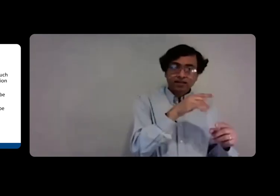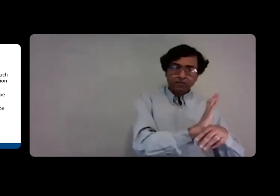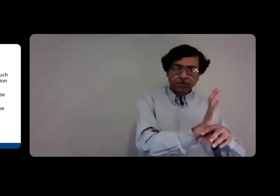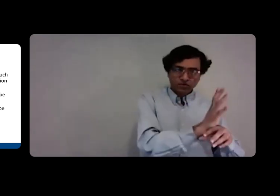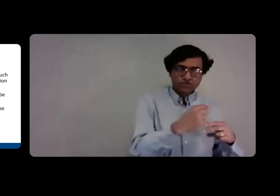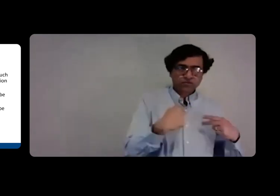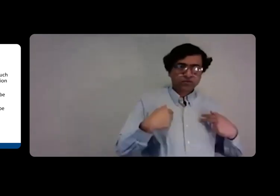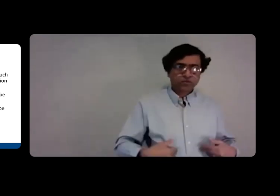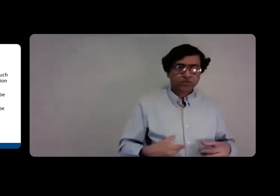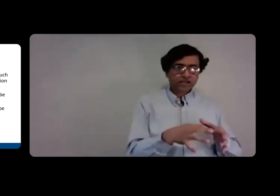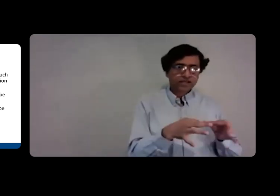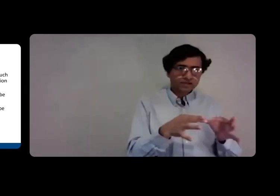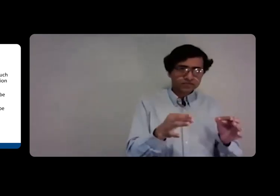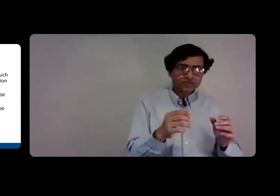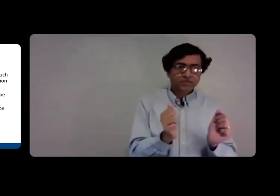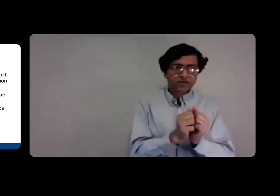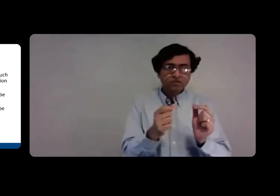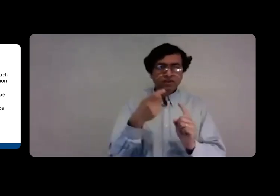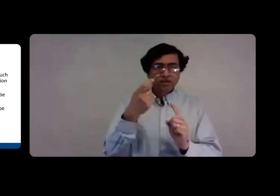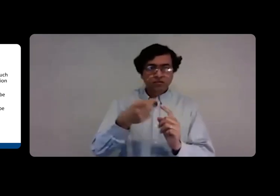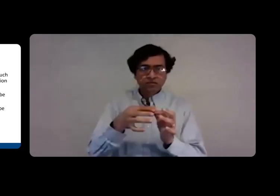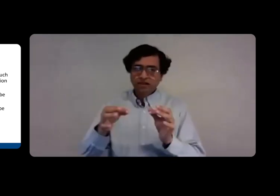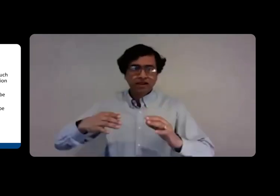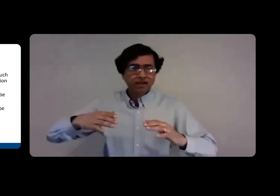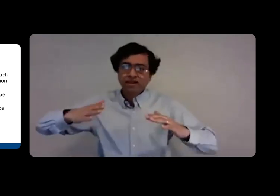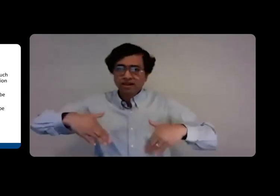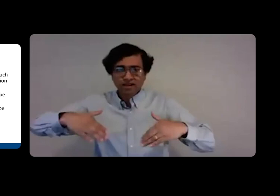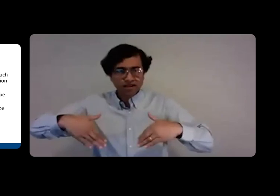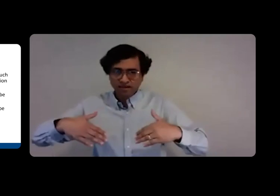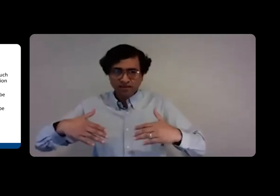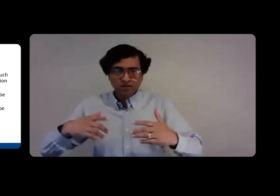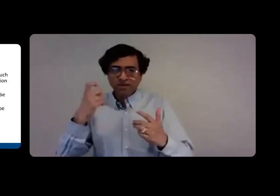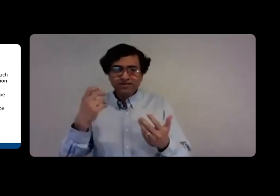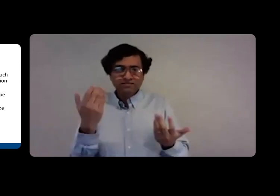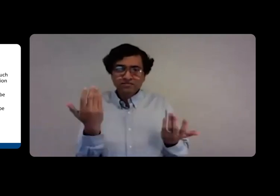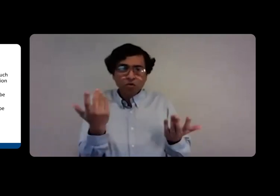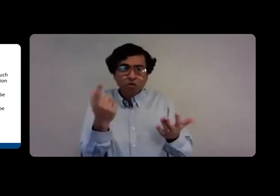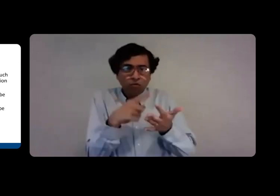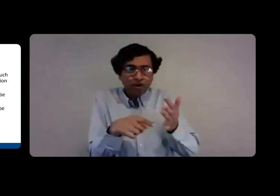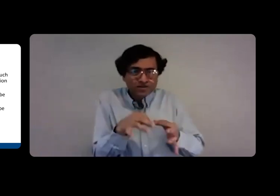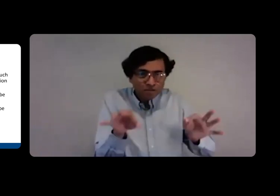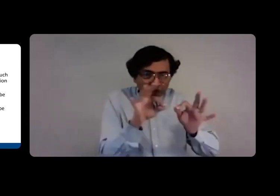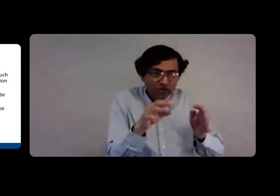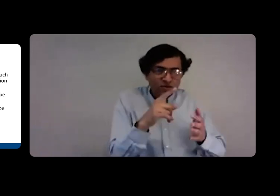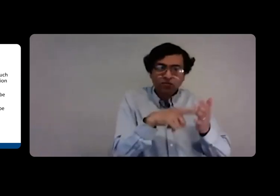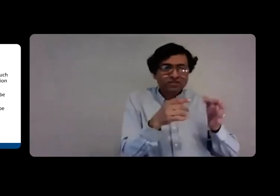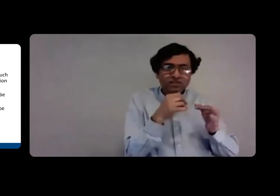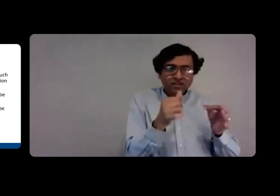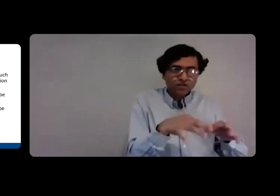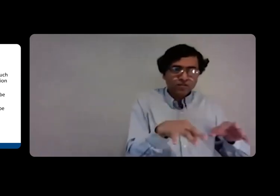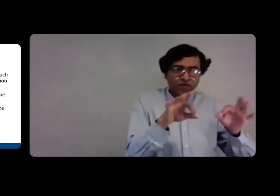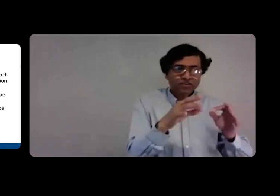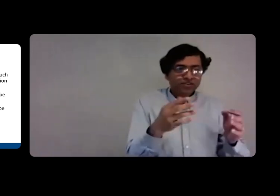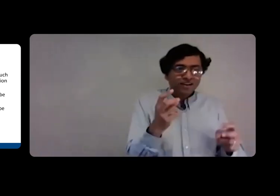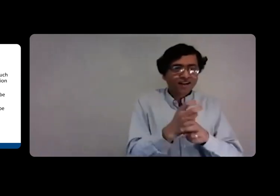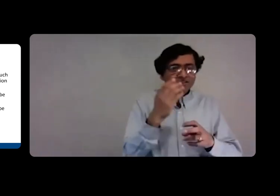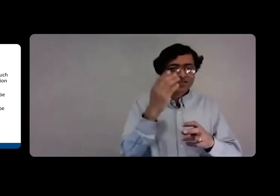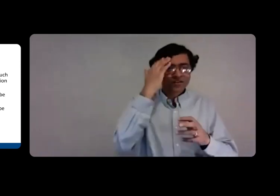ringings, footsteps. Human captioning or subtitling can include those elements in ways